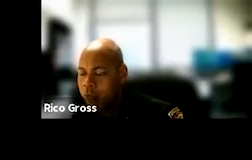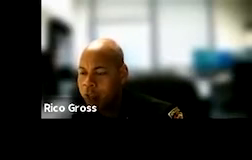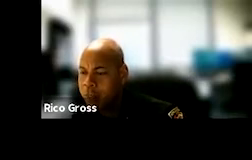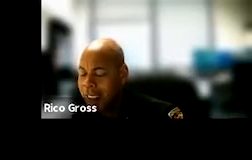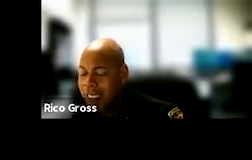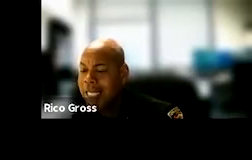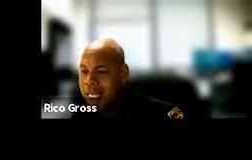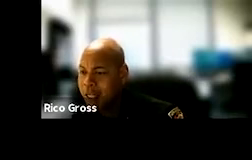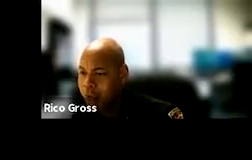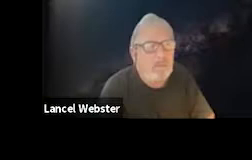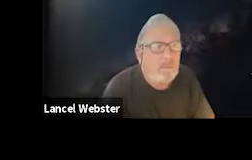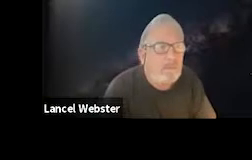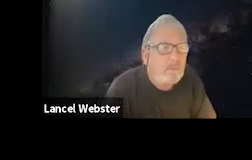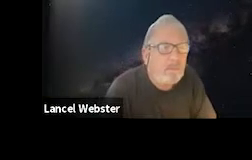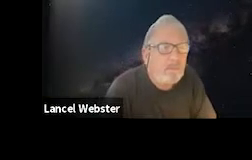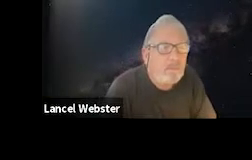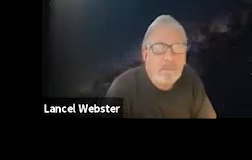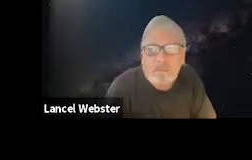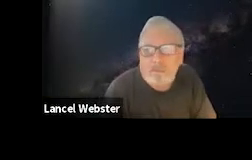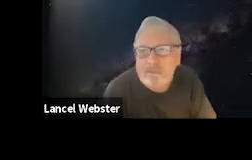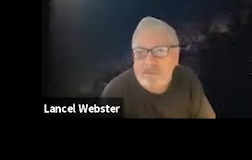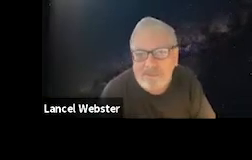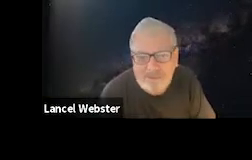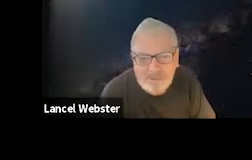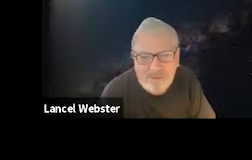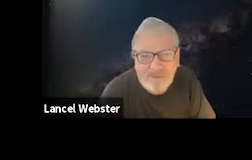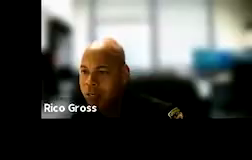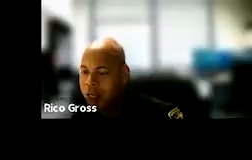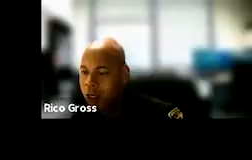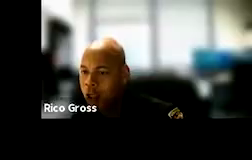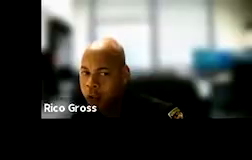Rico Gross: And I put in a ton of different links, if anyone else wants to be.